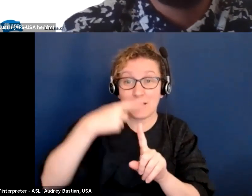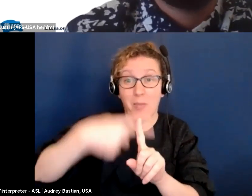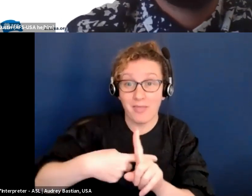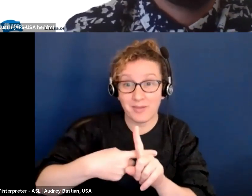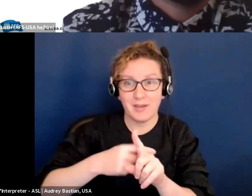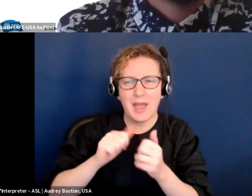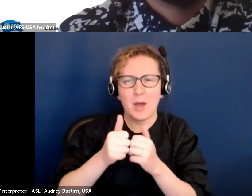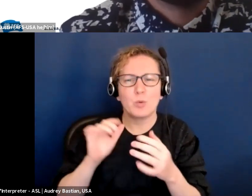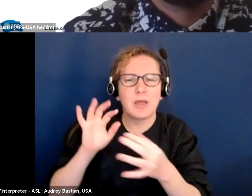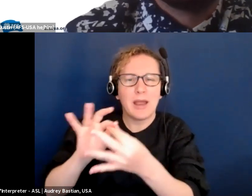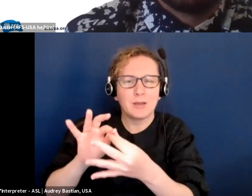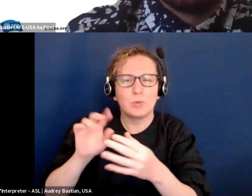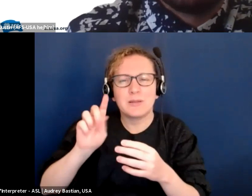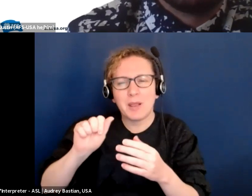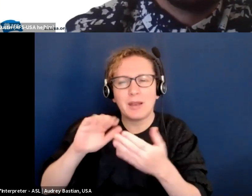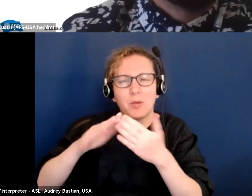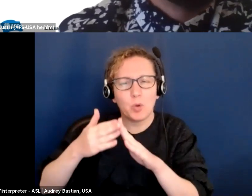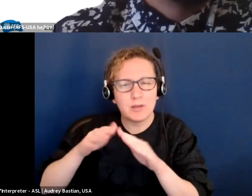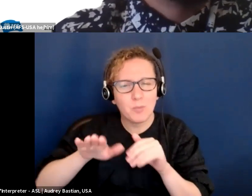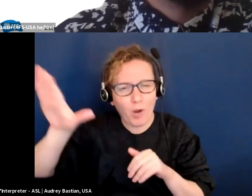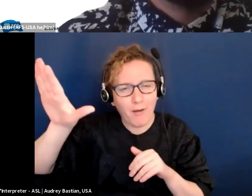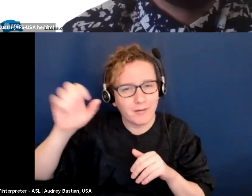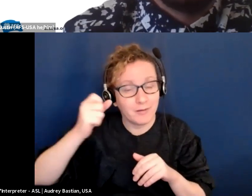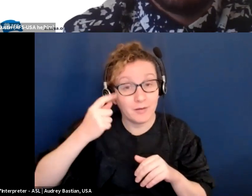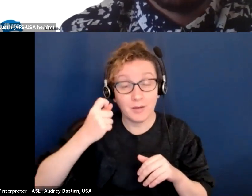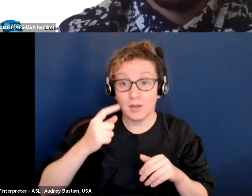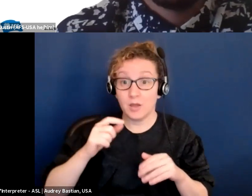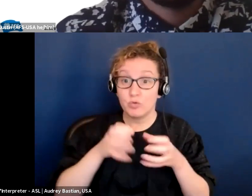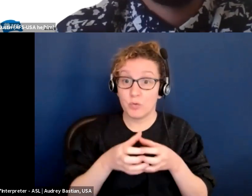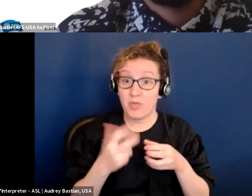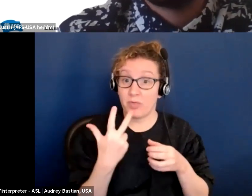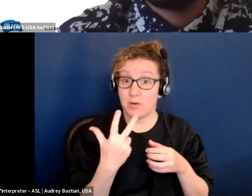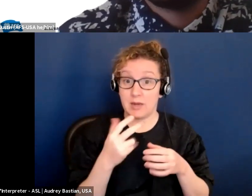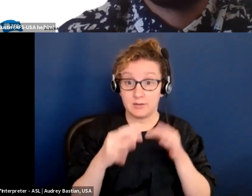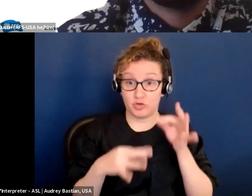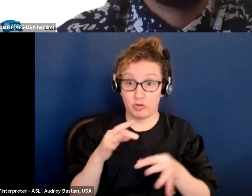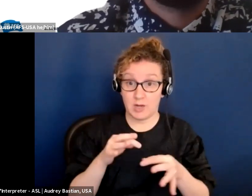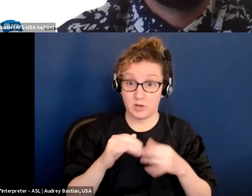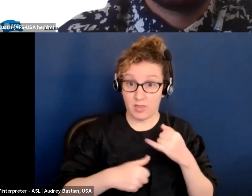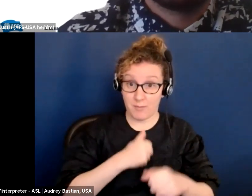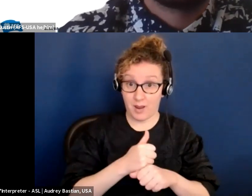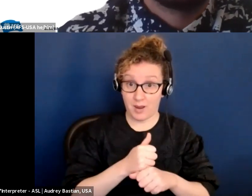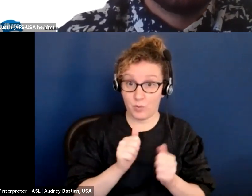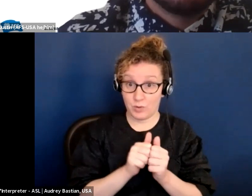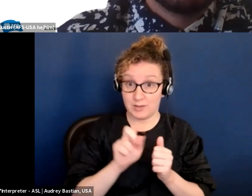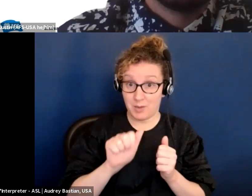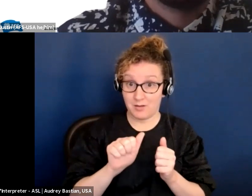a group of three exchange alumni with disabilities found connection in their local communities